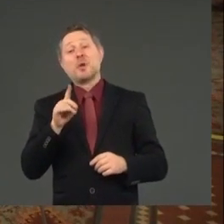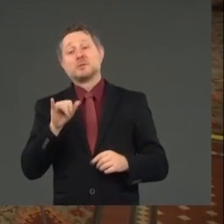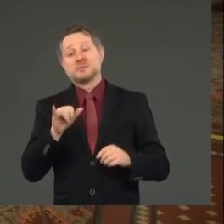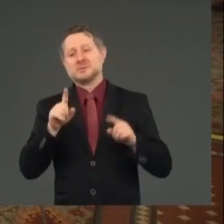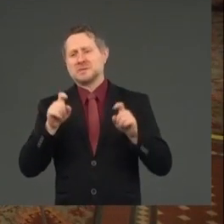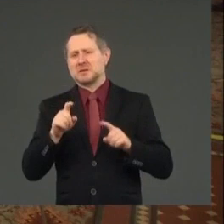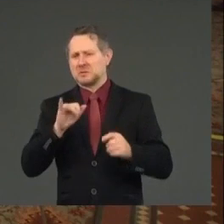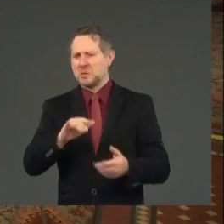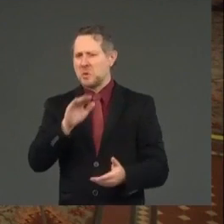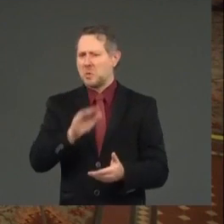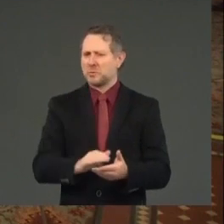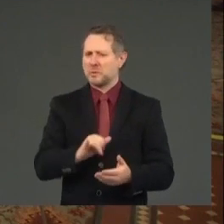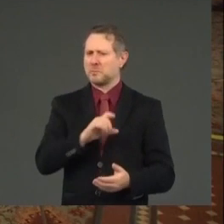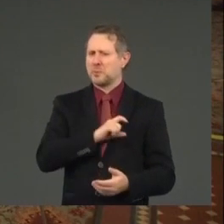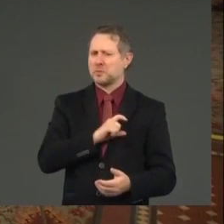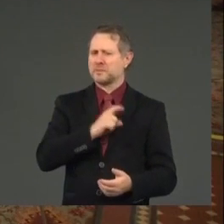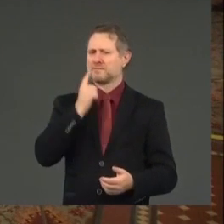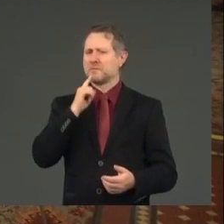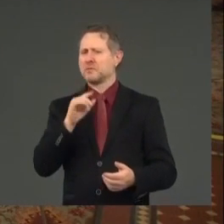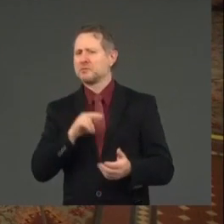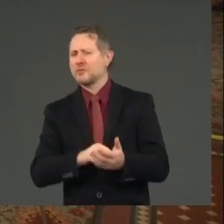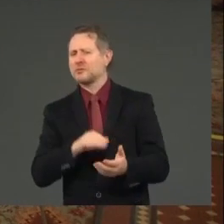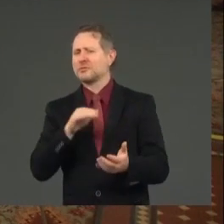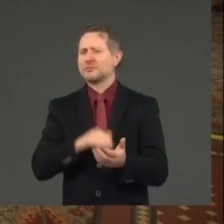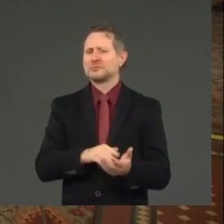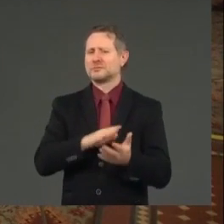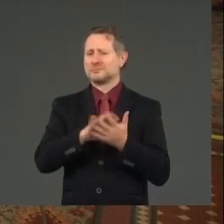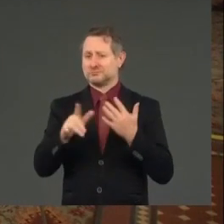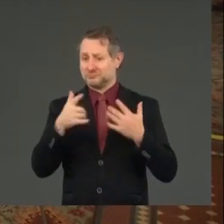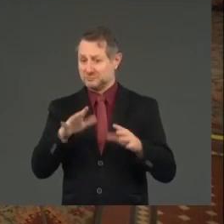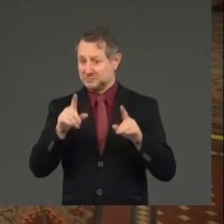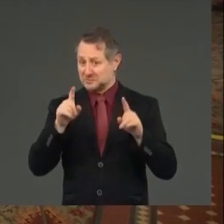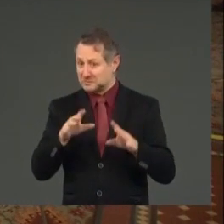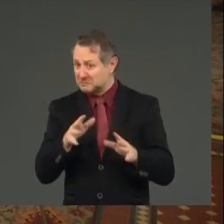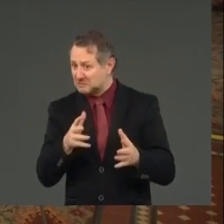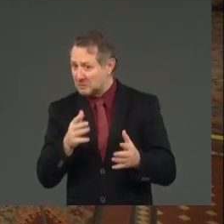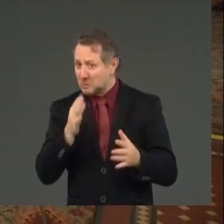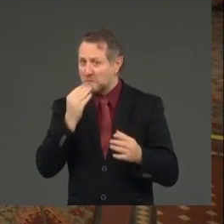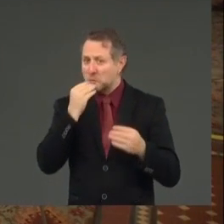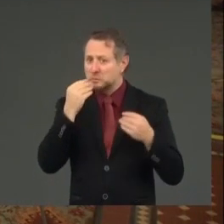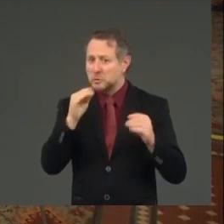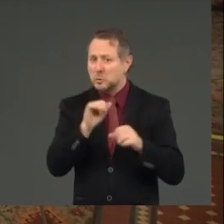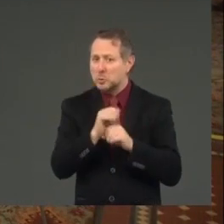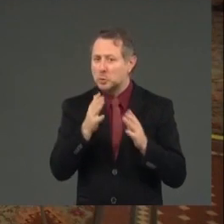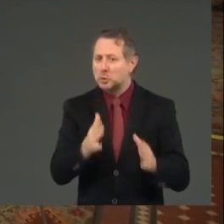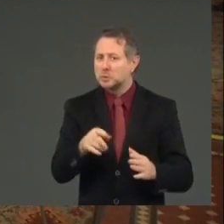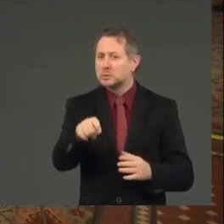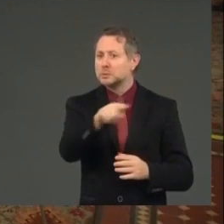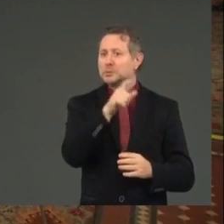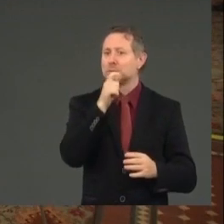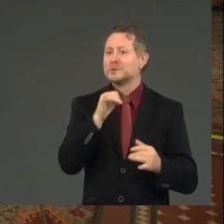Reporter: ANTIBODY TESTING, YOU'RE SAYING THE RATE IS SIGNIFICANTLY LARGER FOR FIRST RESPONDERS.